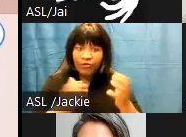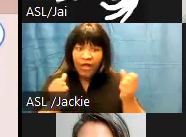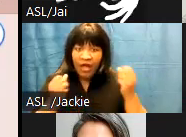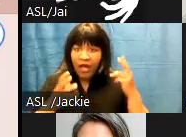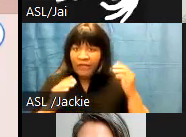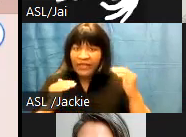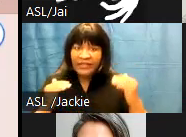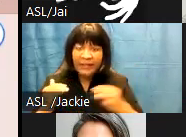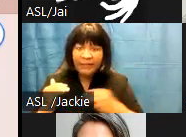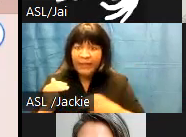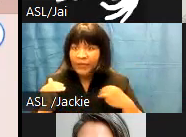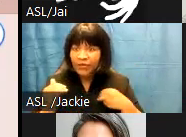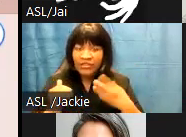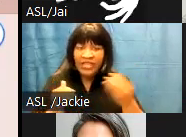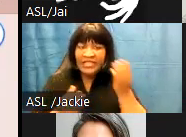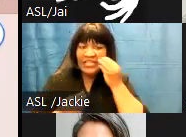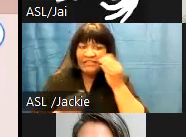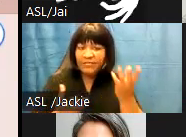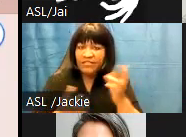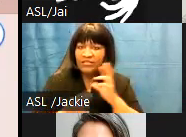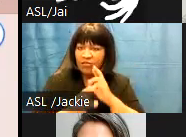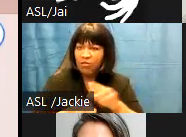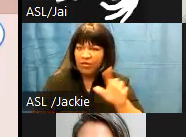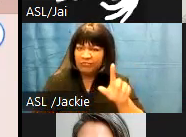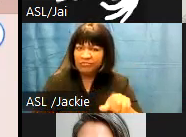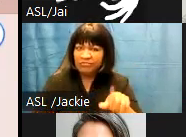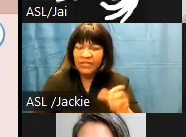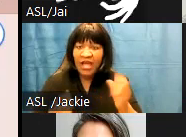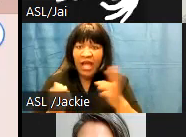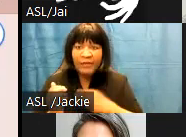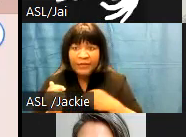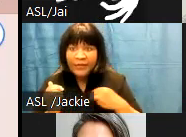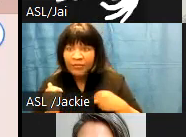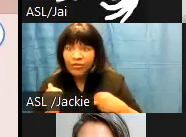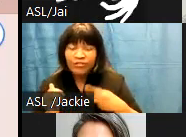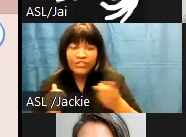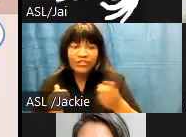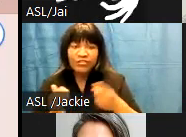there are and information about the reporting. How many members did you pay stipends to, what was